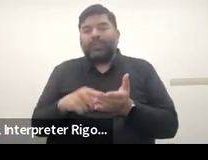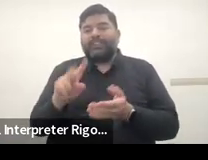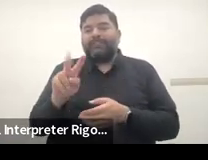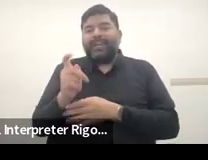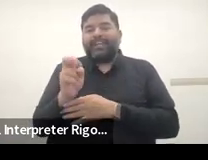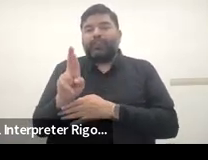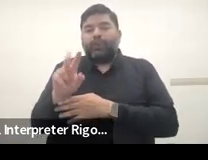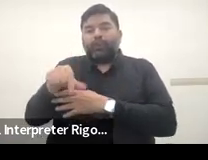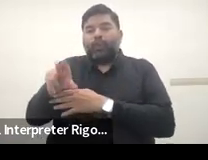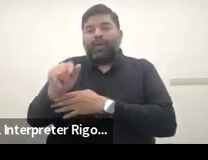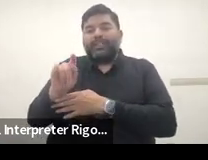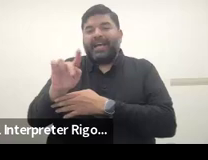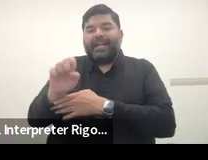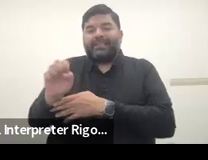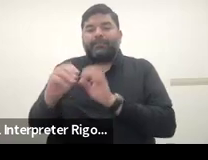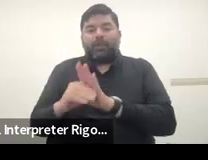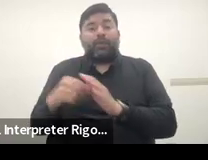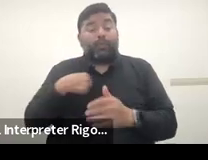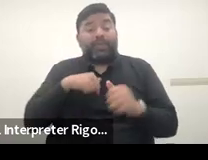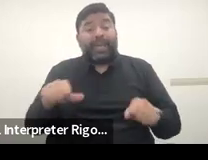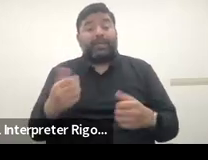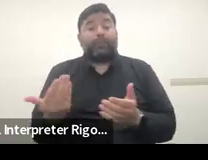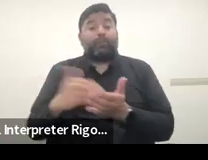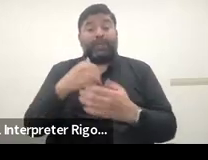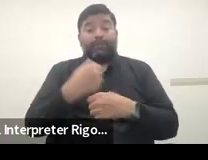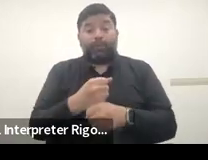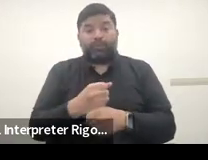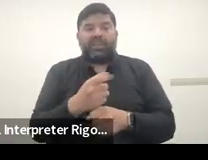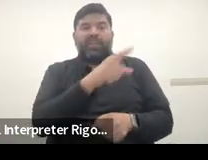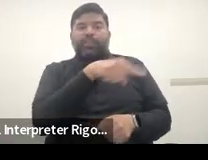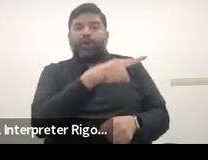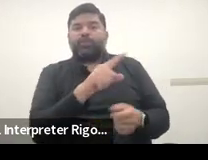produce these reconstructed signs and that's— I think of that as kind